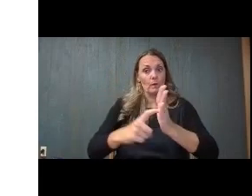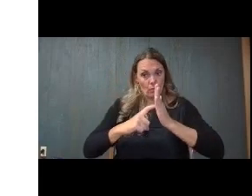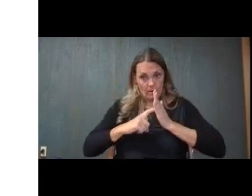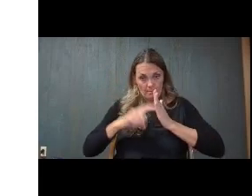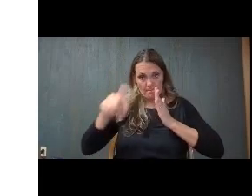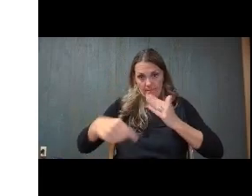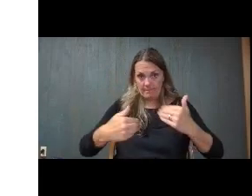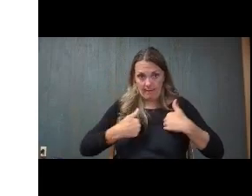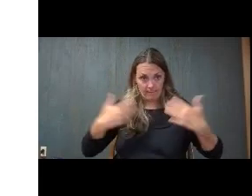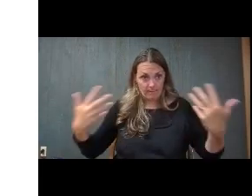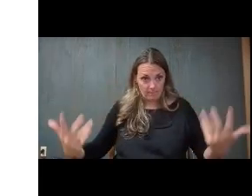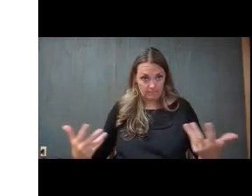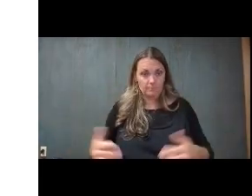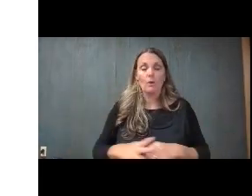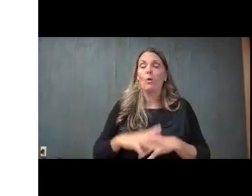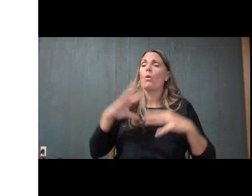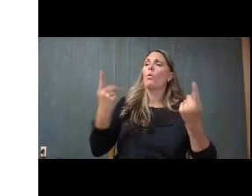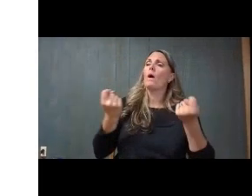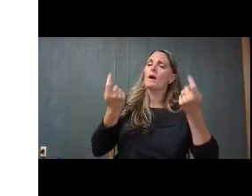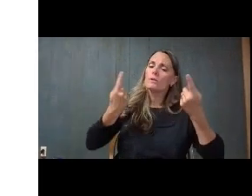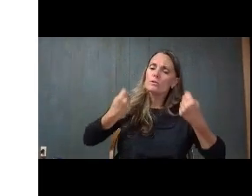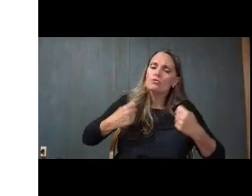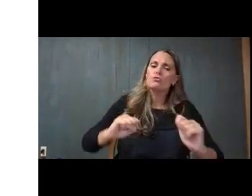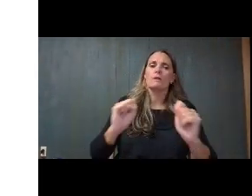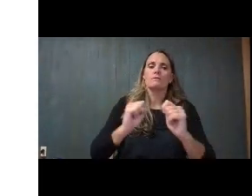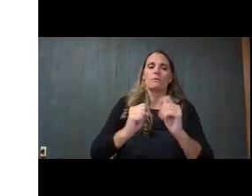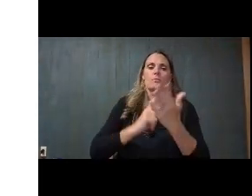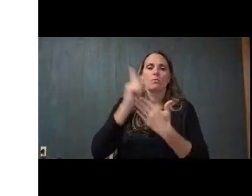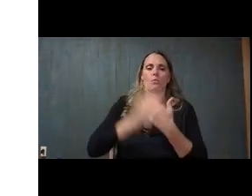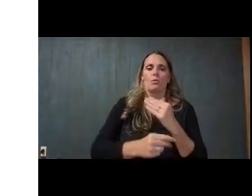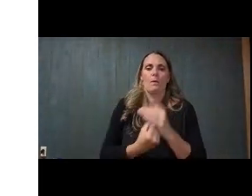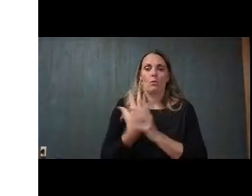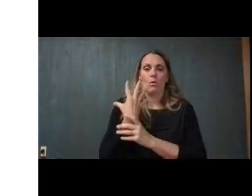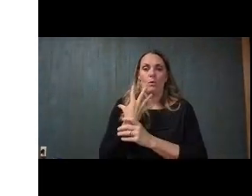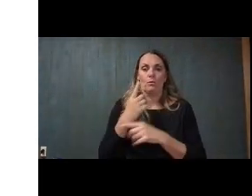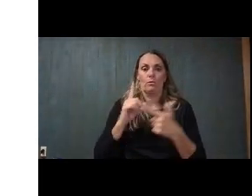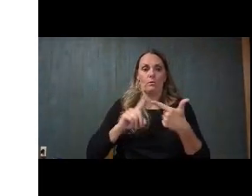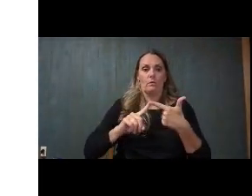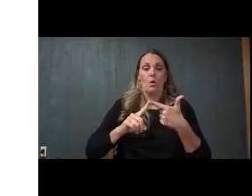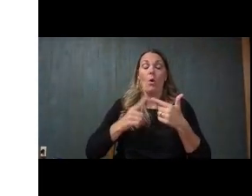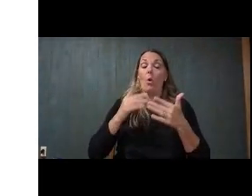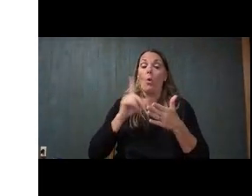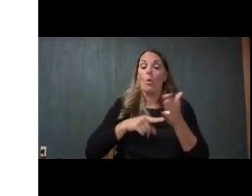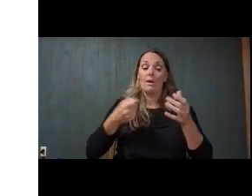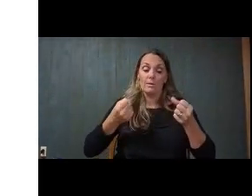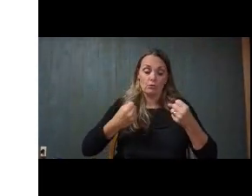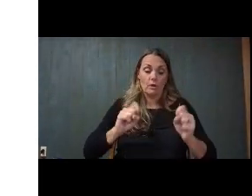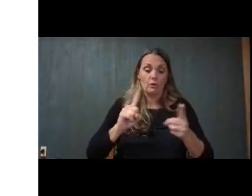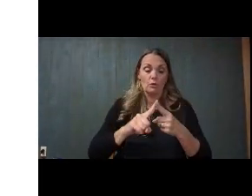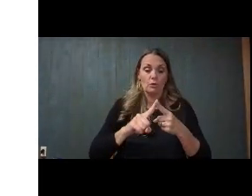What are the strategies for program growth? What are the strategies to provide more timely services